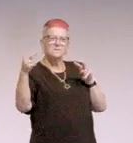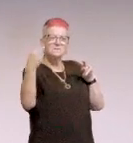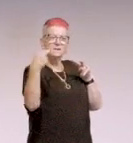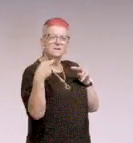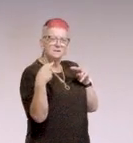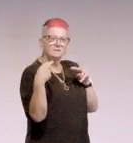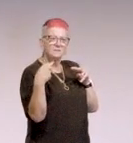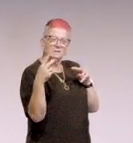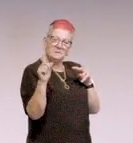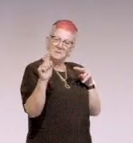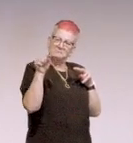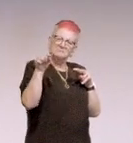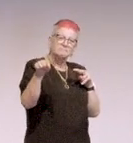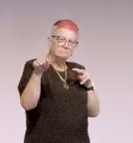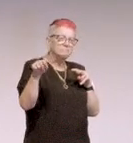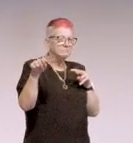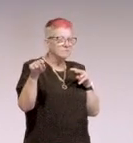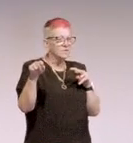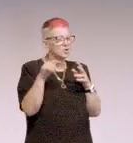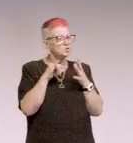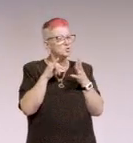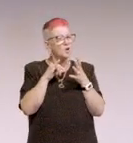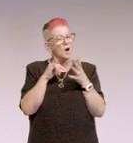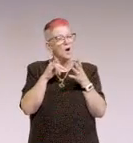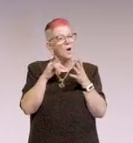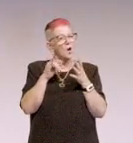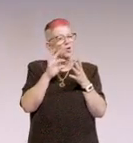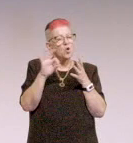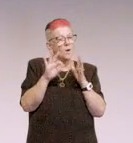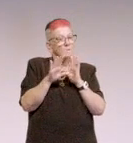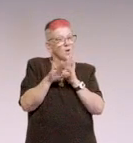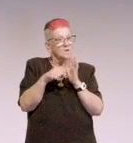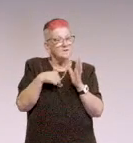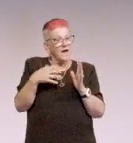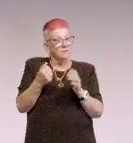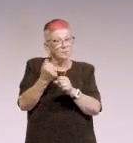So because I had to pass the AA-level accessibility, not because